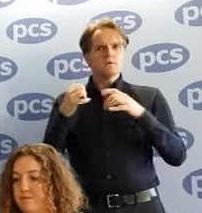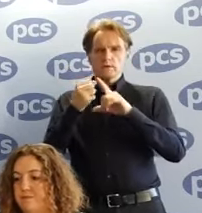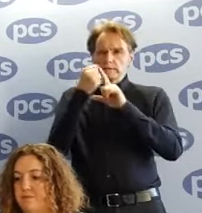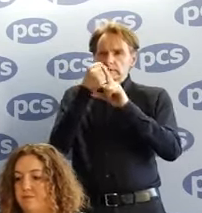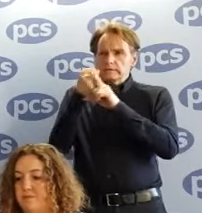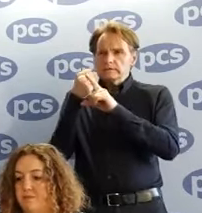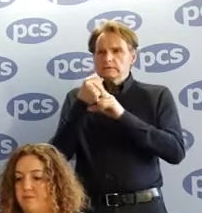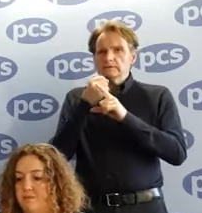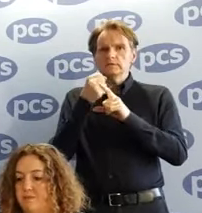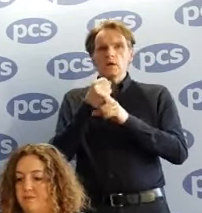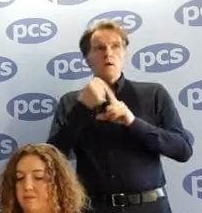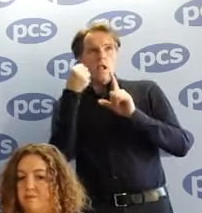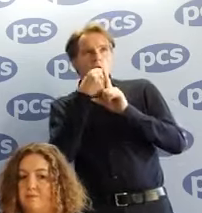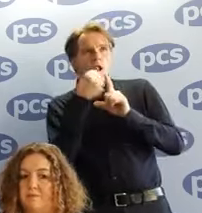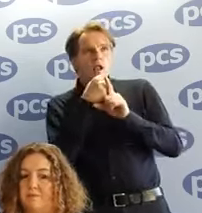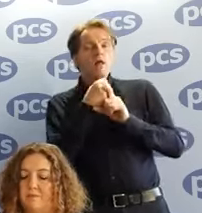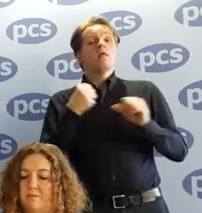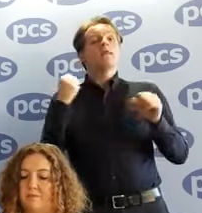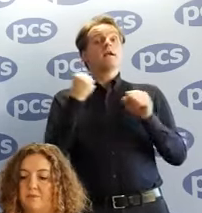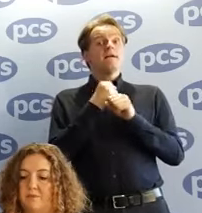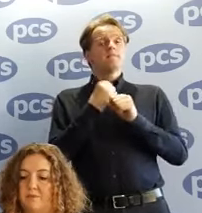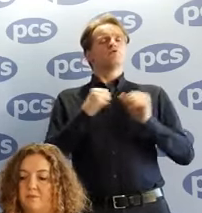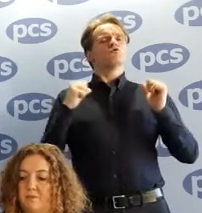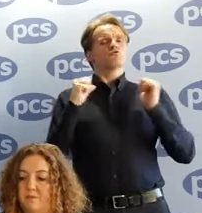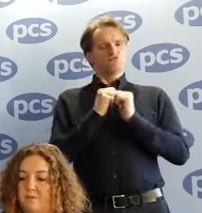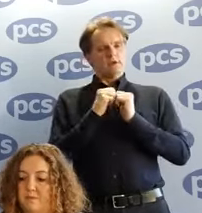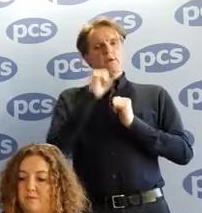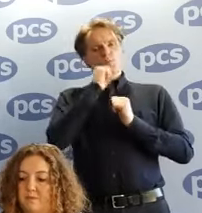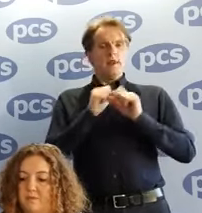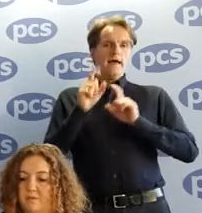government conceded to at least meeting us to discuss the pay claim. They then